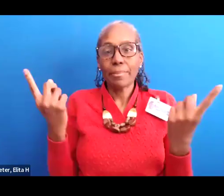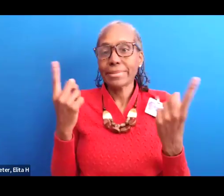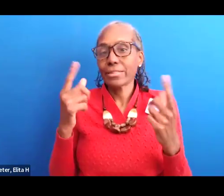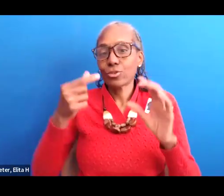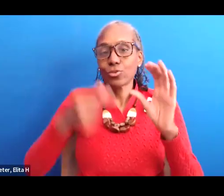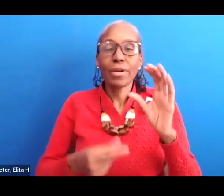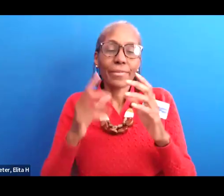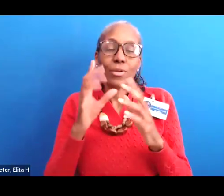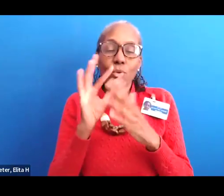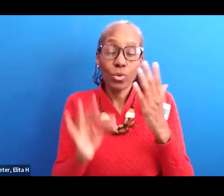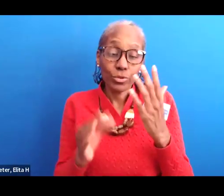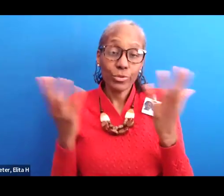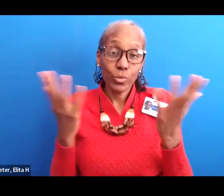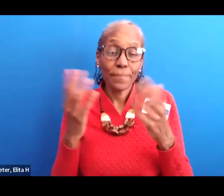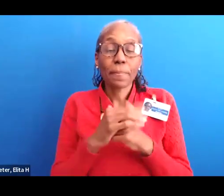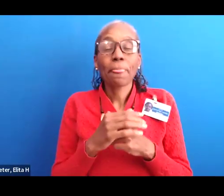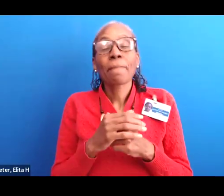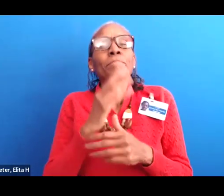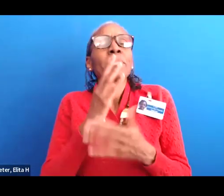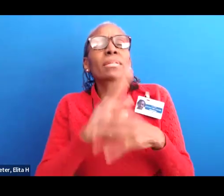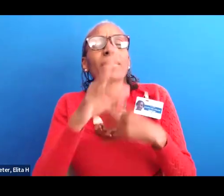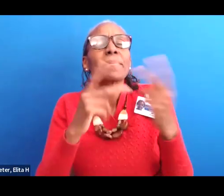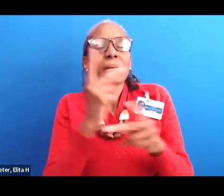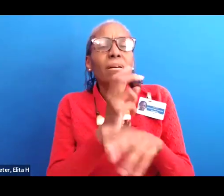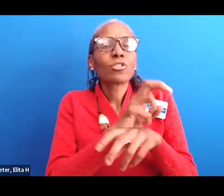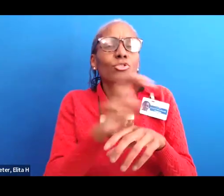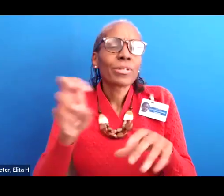The alternatives would be to get some kind of transfer system.